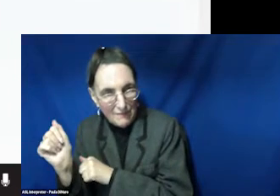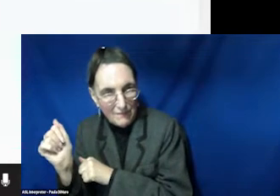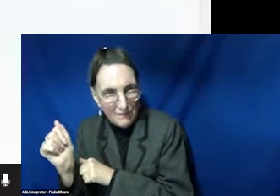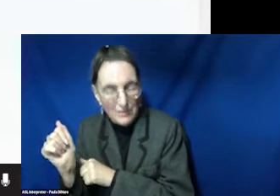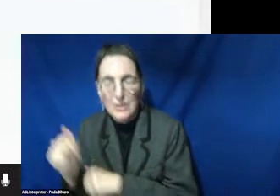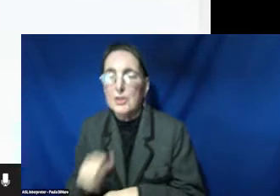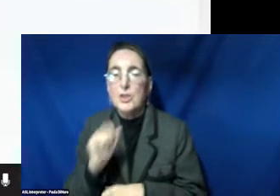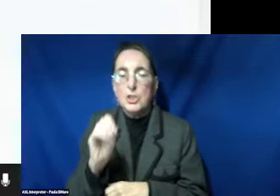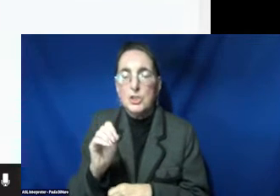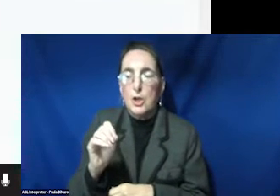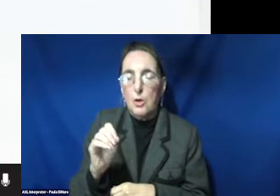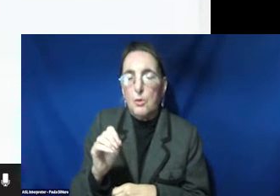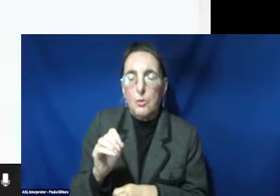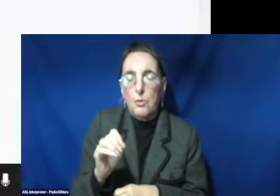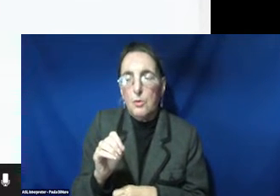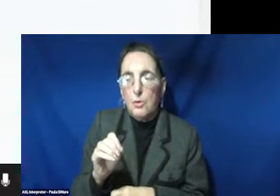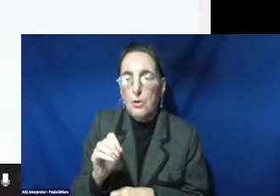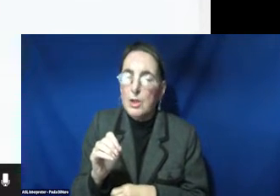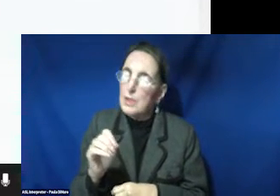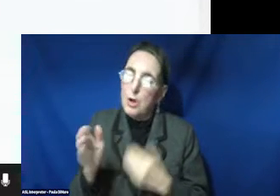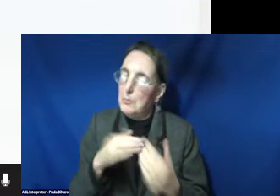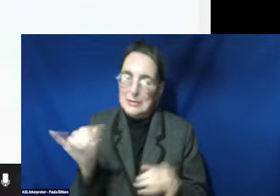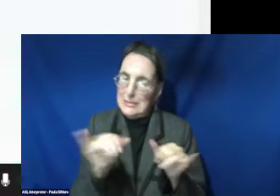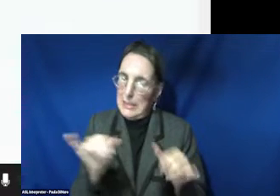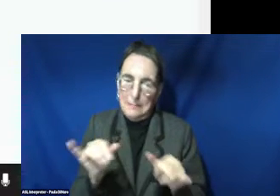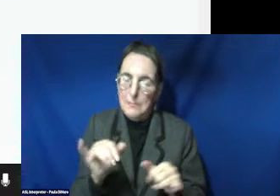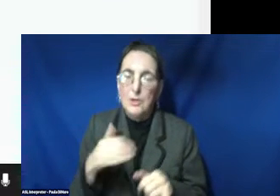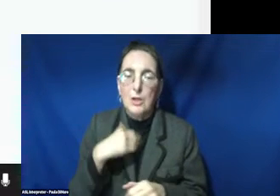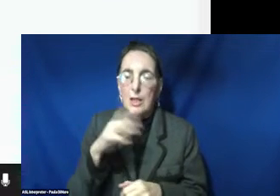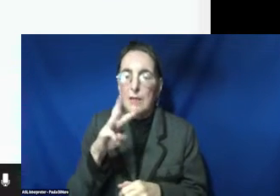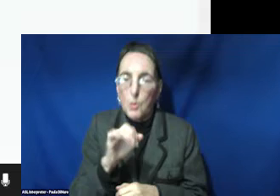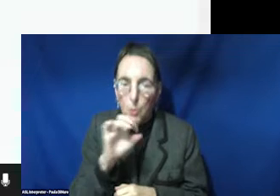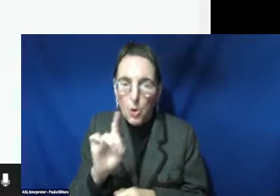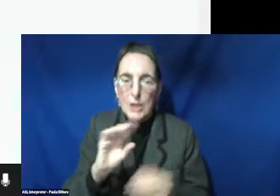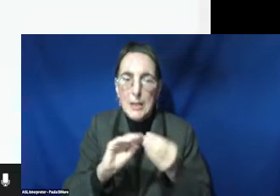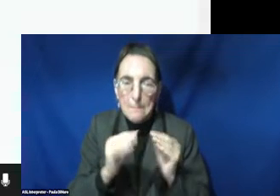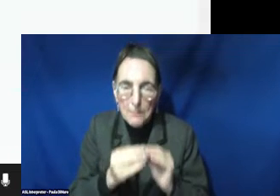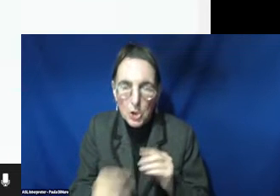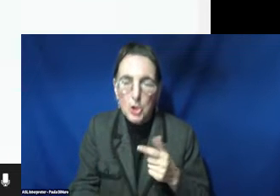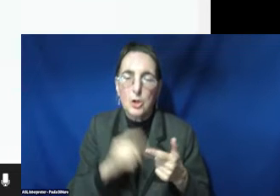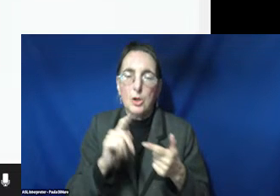But very similar look and feel. You have your award number, your title, your award amounts,